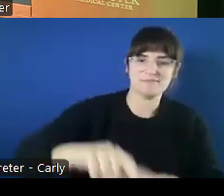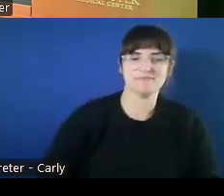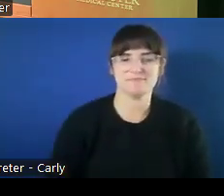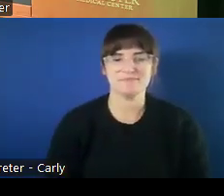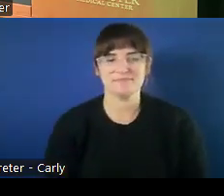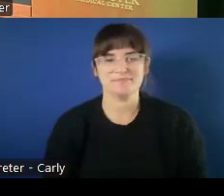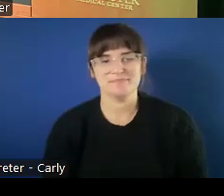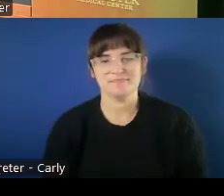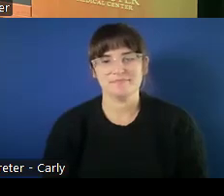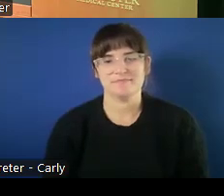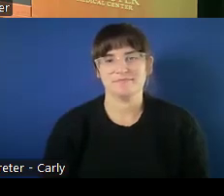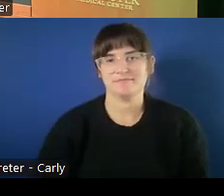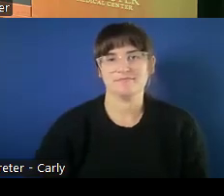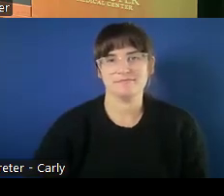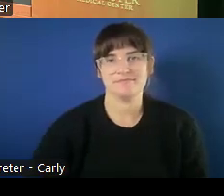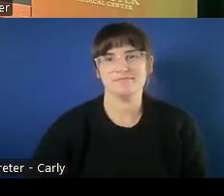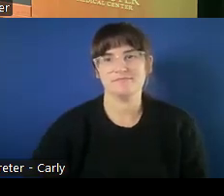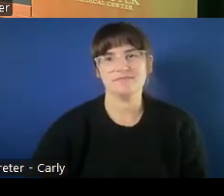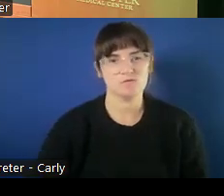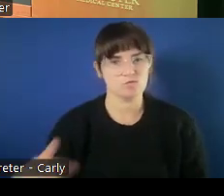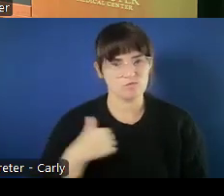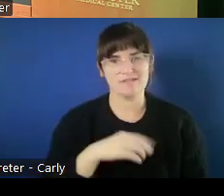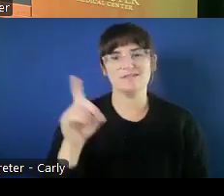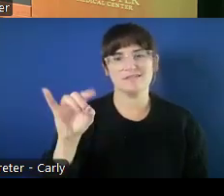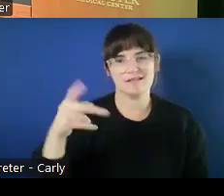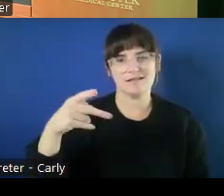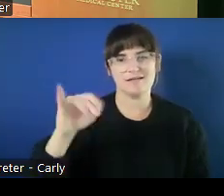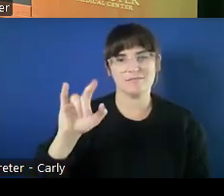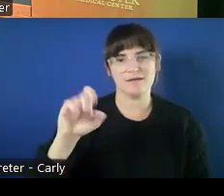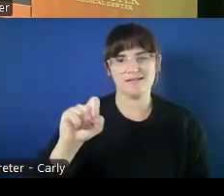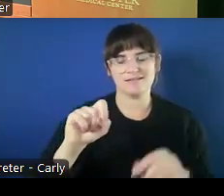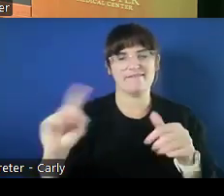we've gotten through kind of pilot studies for a number of our different uh study populations